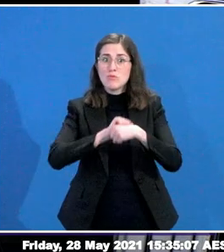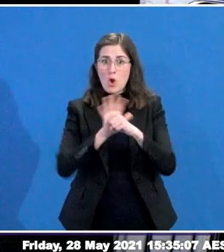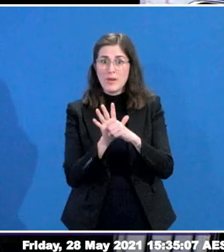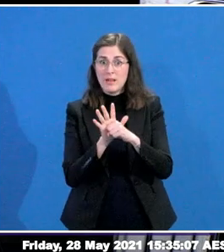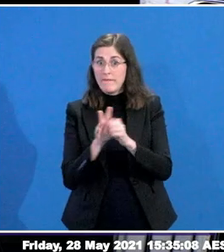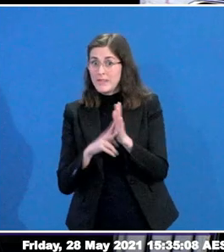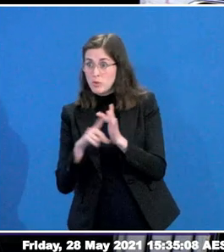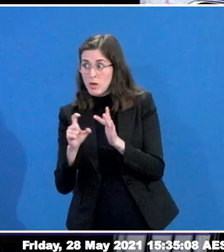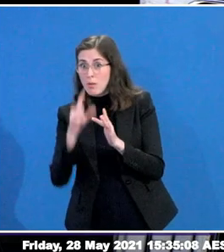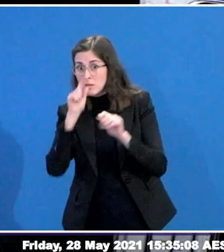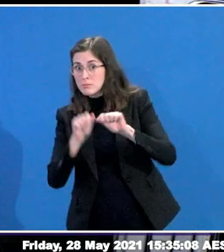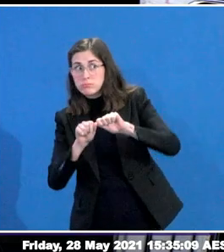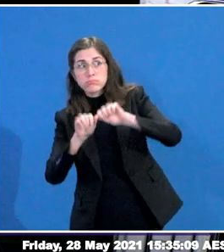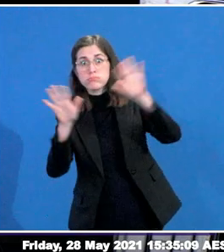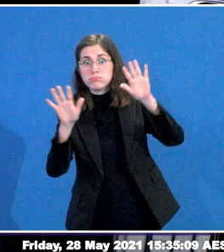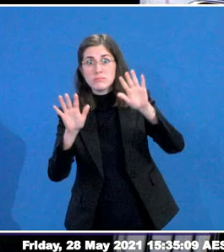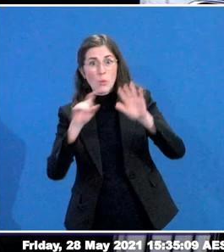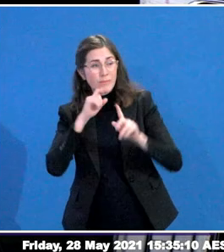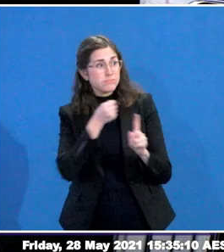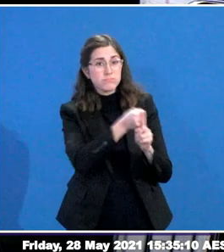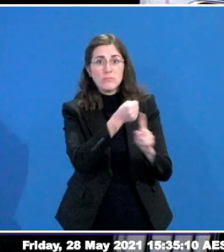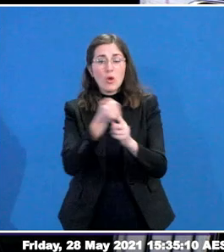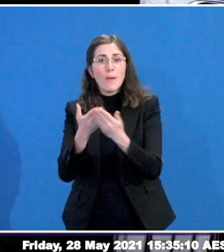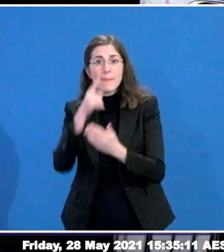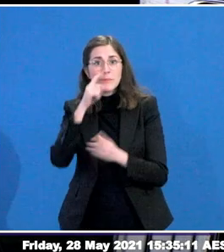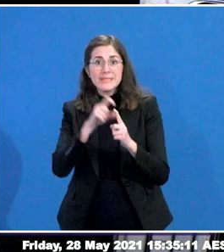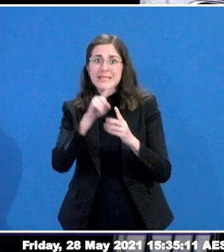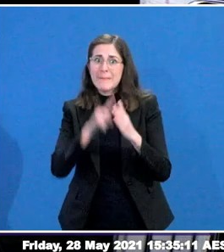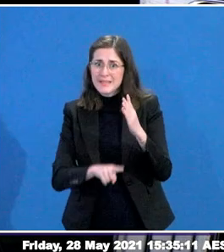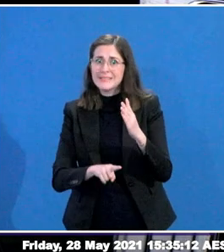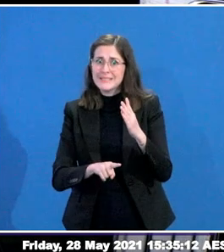the potential for people with disability to experience very serious